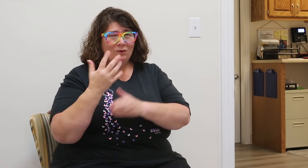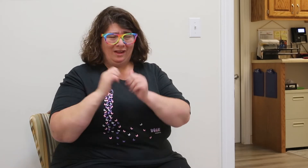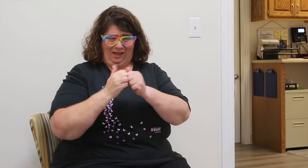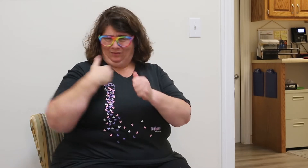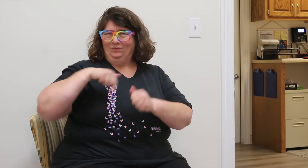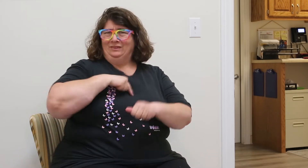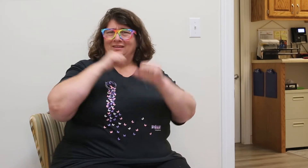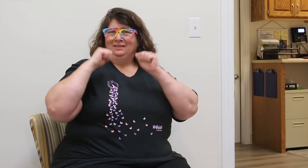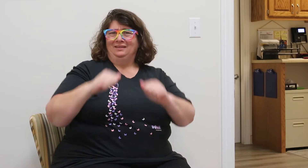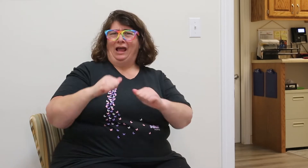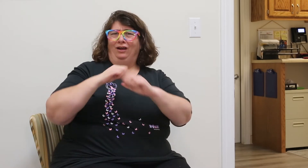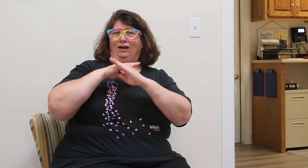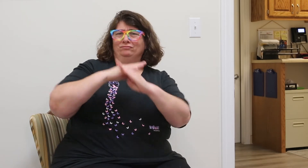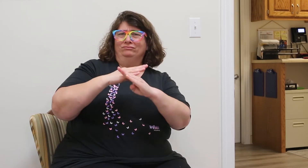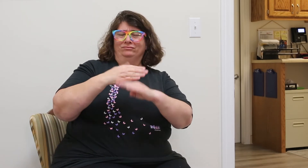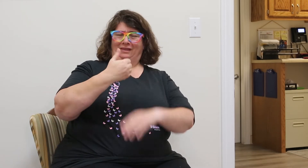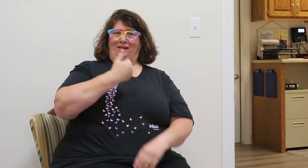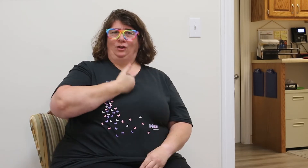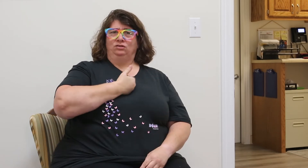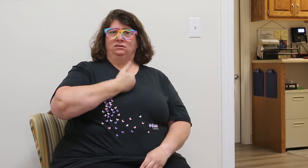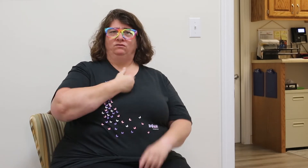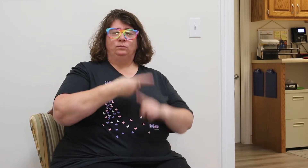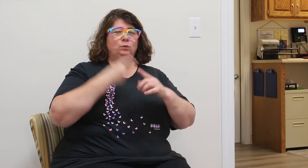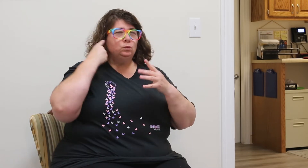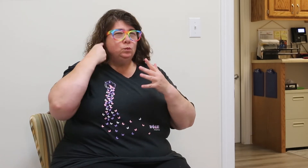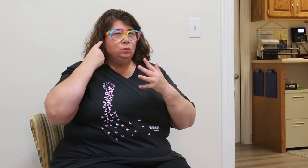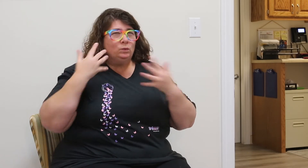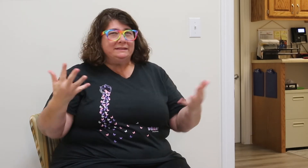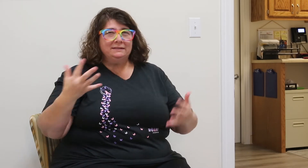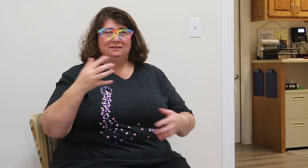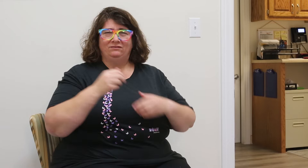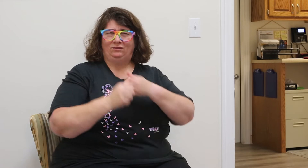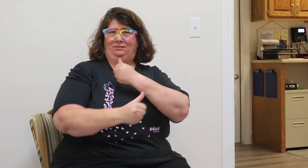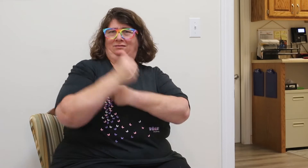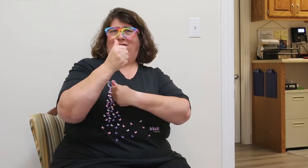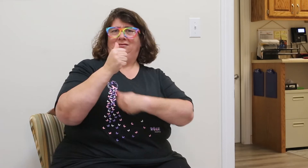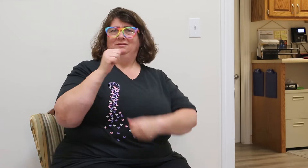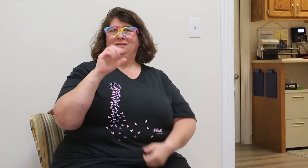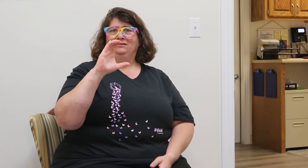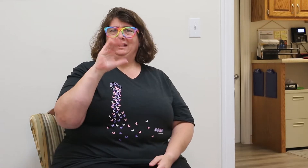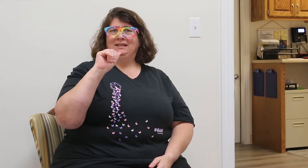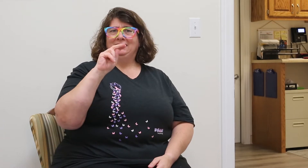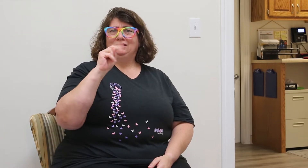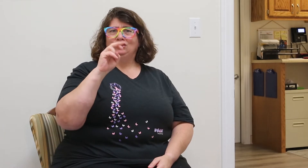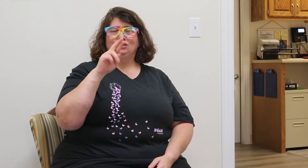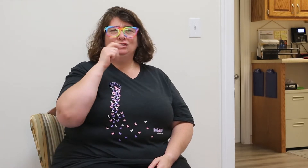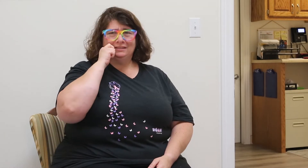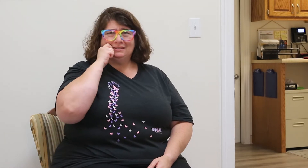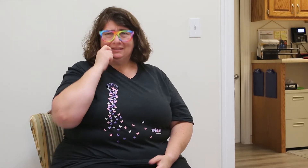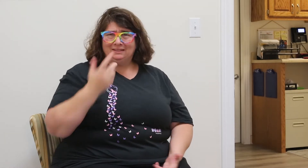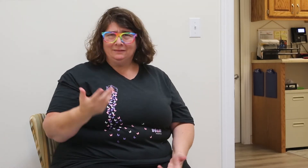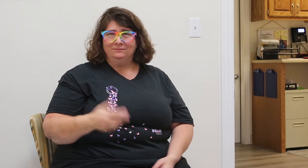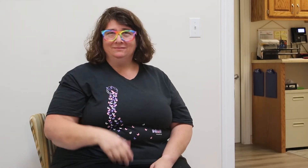and how we could prevent ourselves from being at a greater risk for skin cancer.